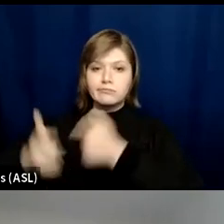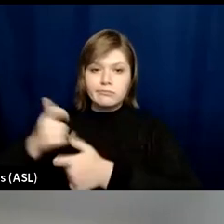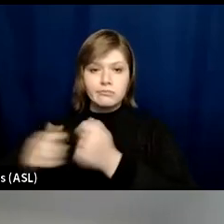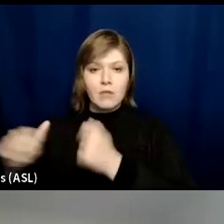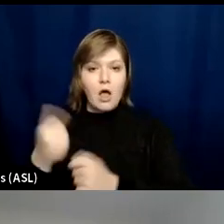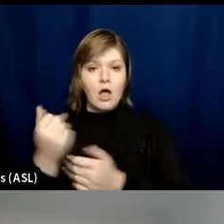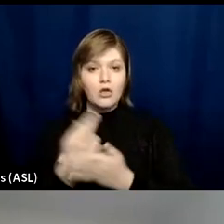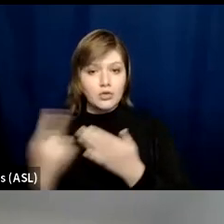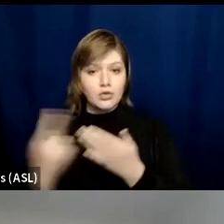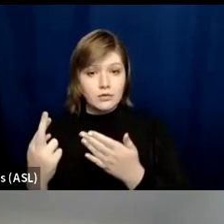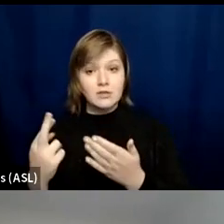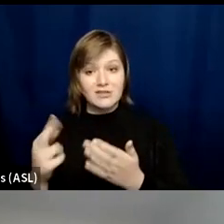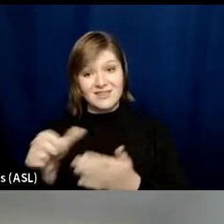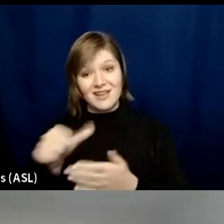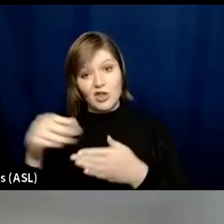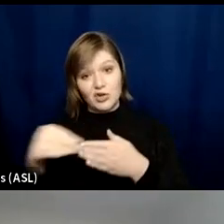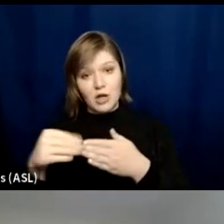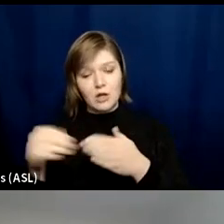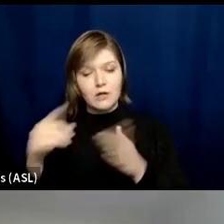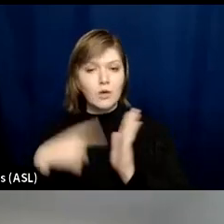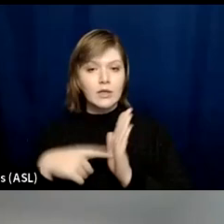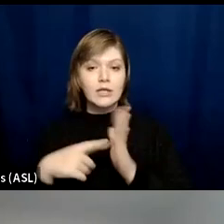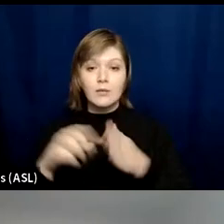We definitely have funding that comes from the state.